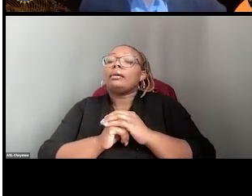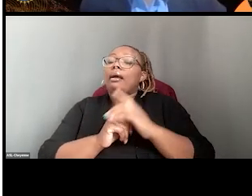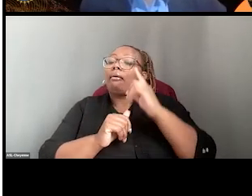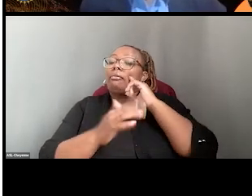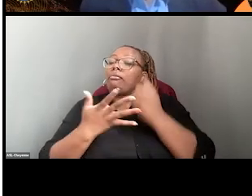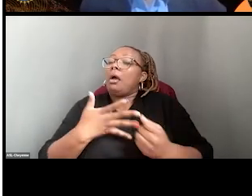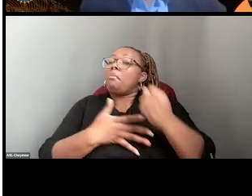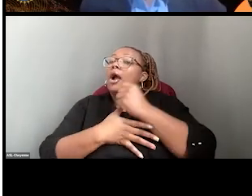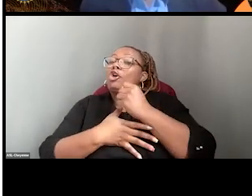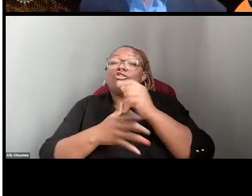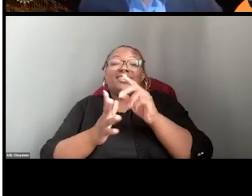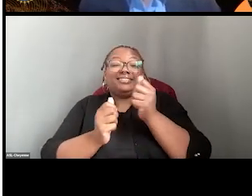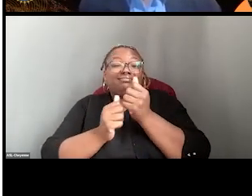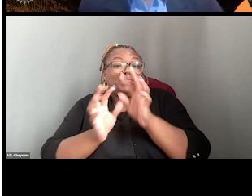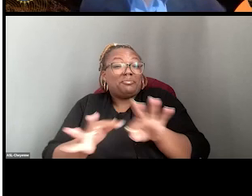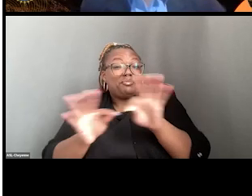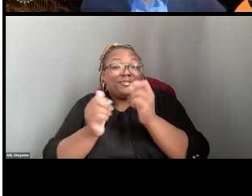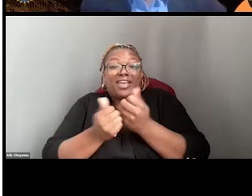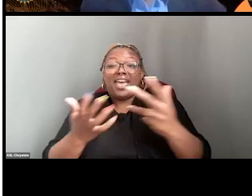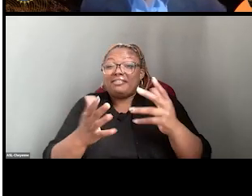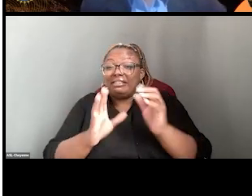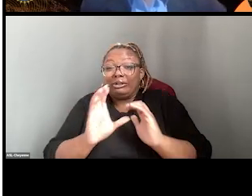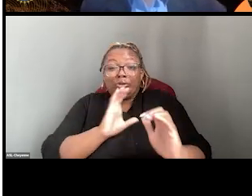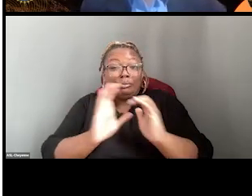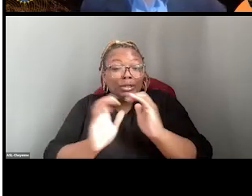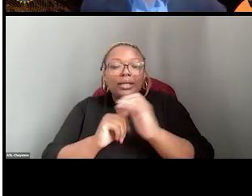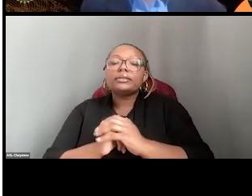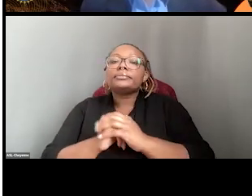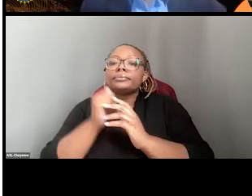This is really when you get an award from the NSF, it is a collaborative effort